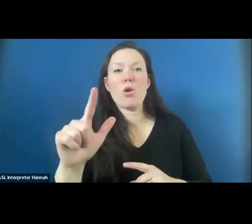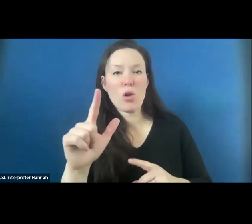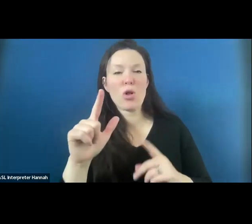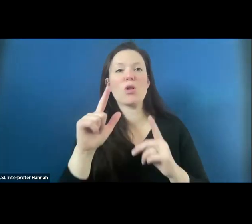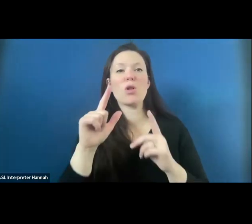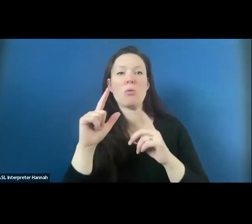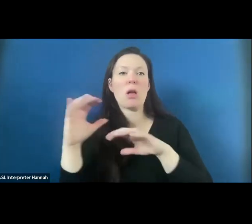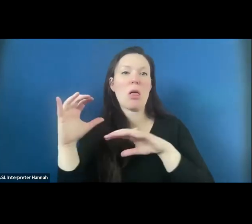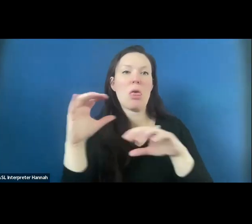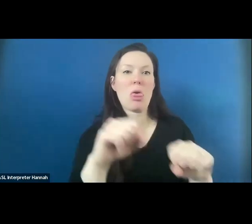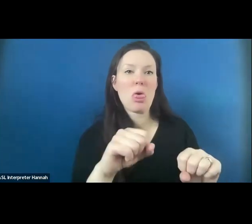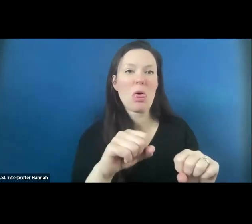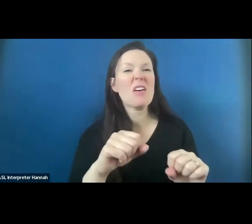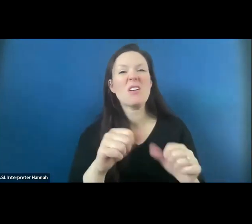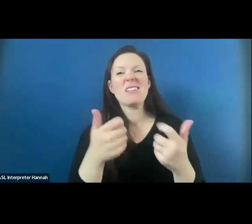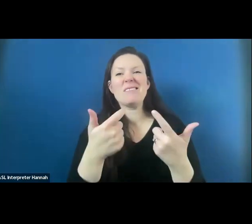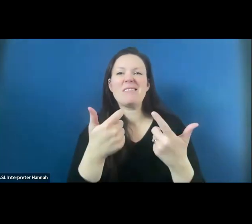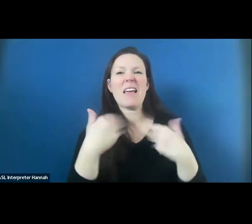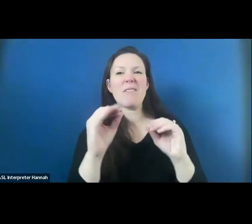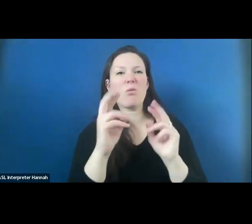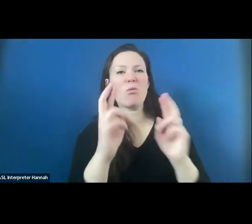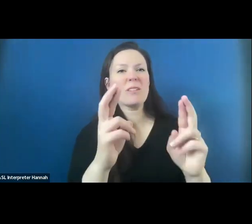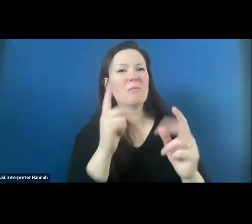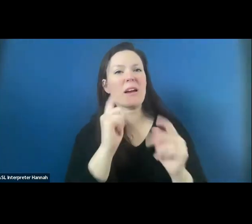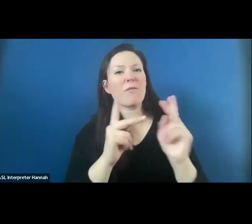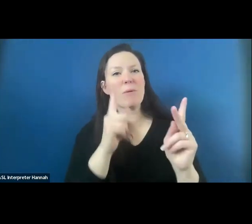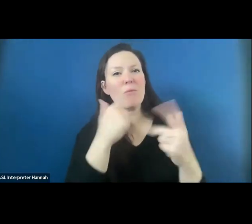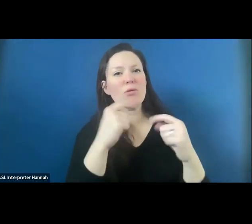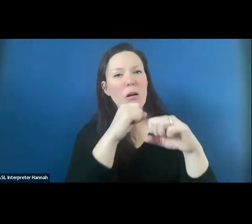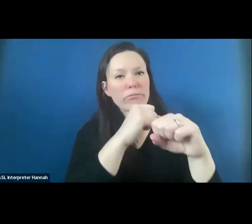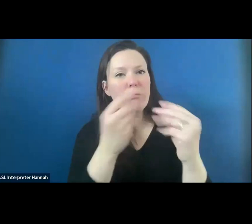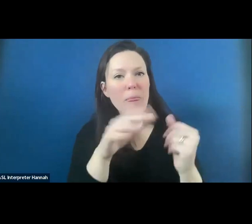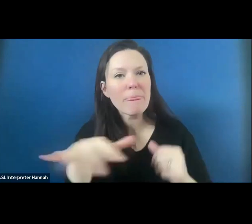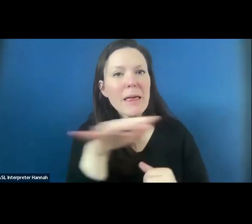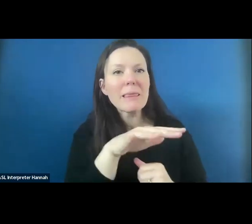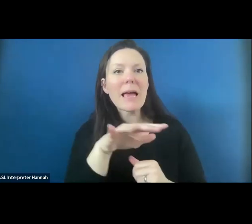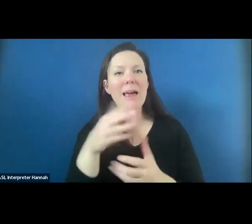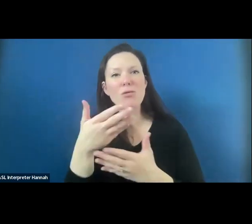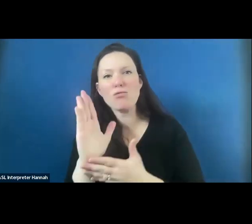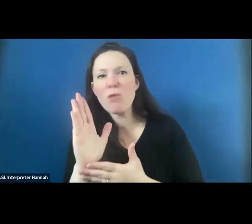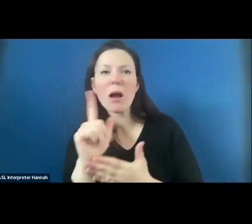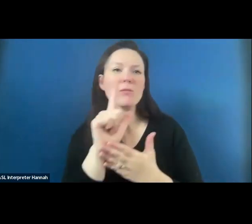knowledge, our needs, our rights, our sovereignty or free prior and informed consent. But it's, you know,